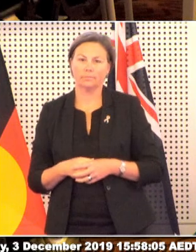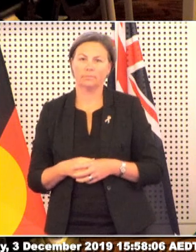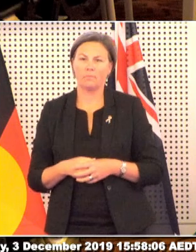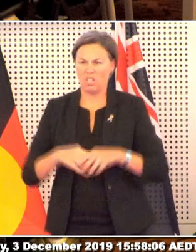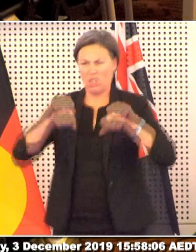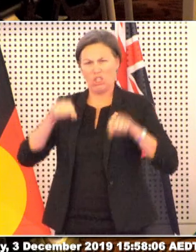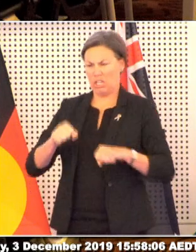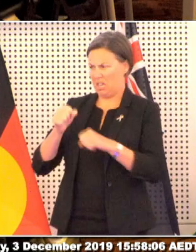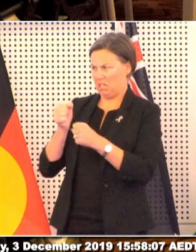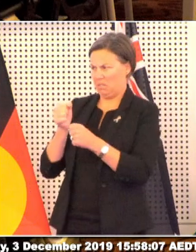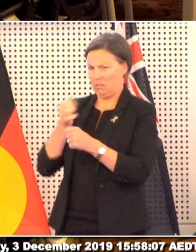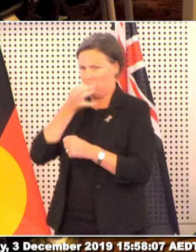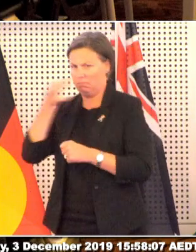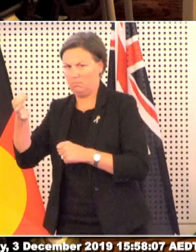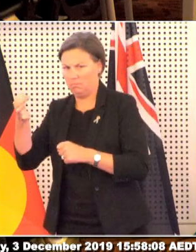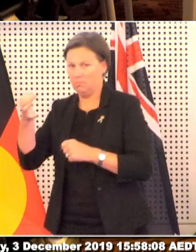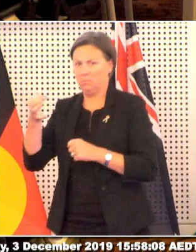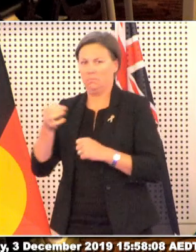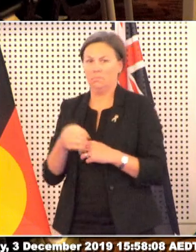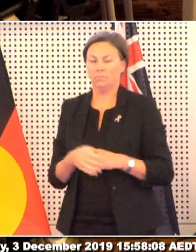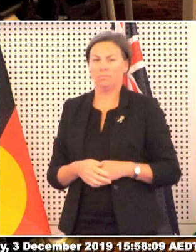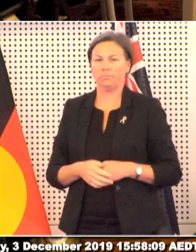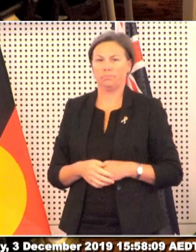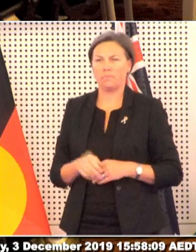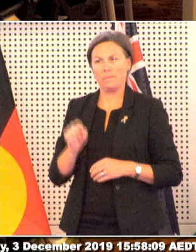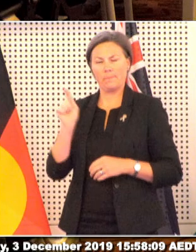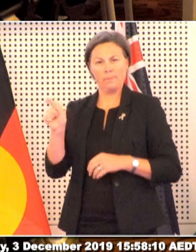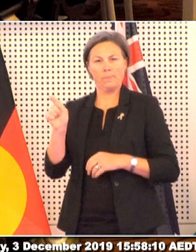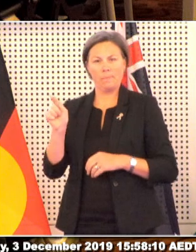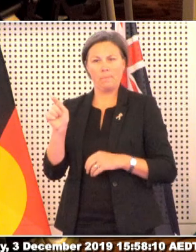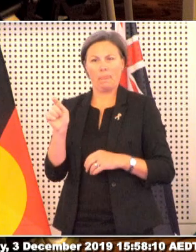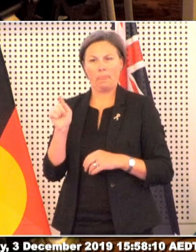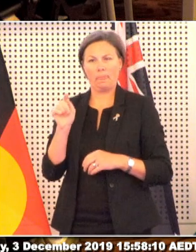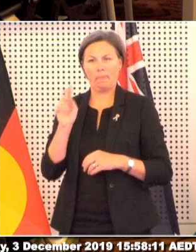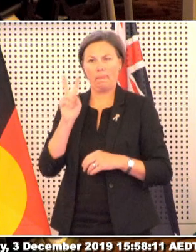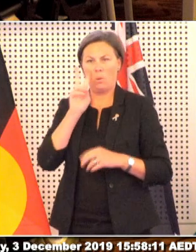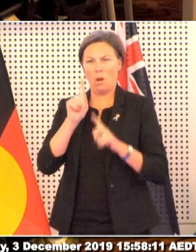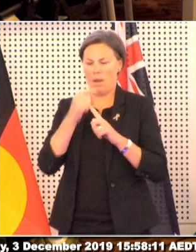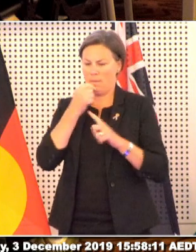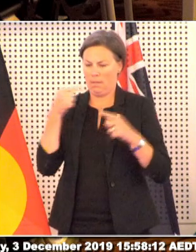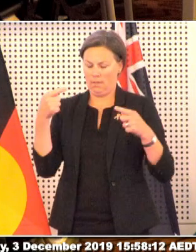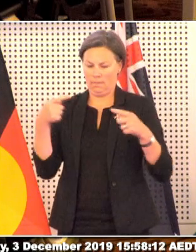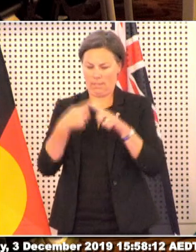say so, of a potential contradiction between trusting the staff and the kind of